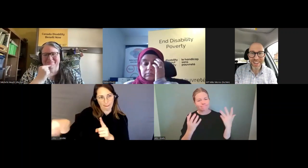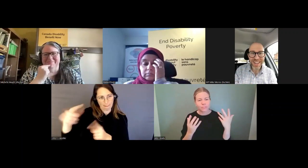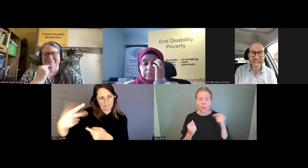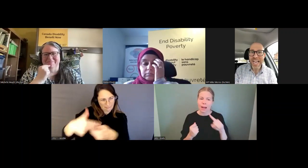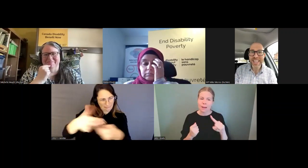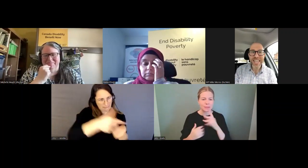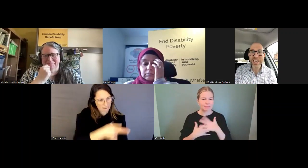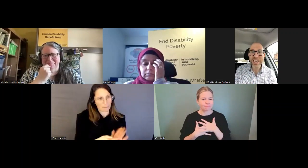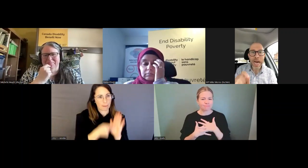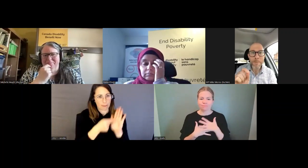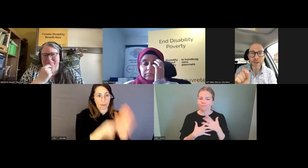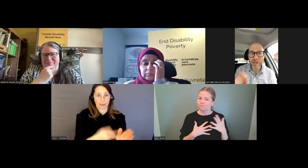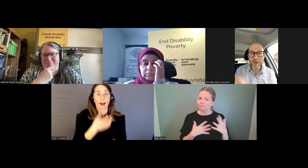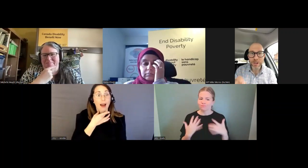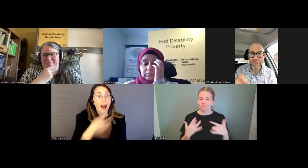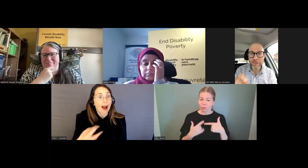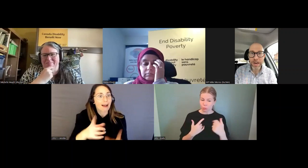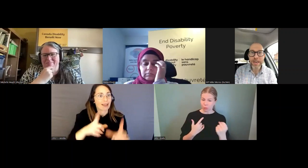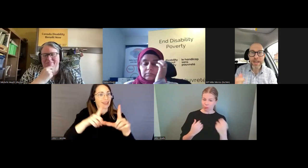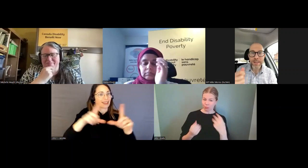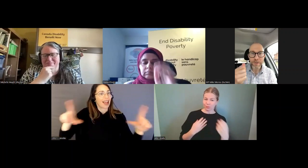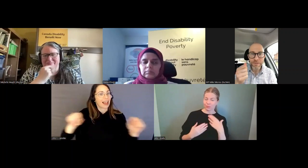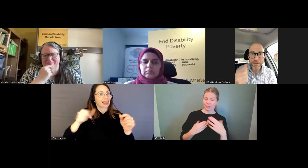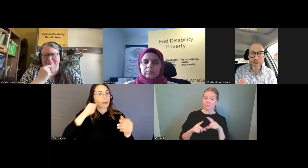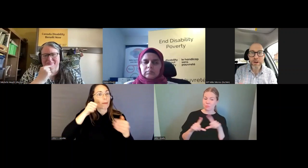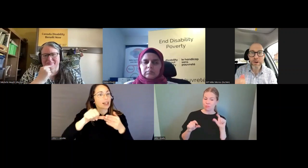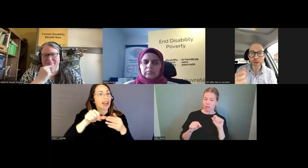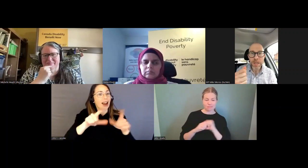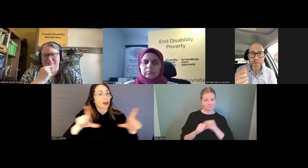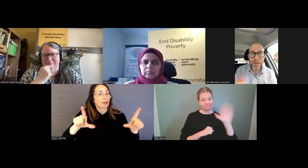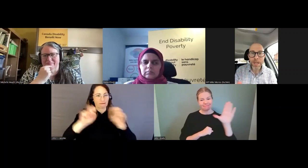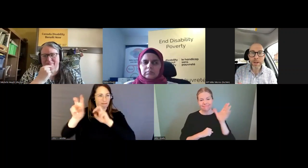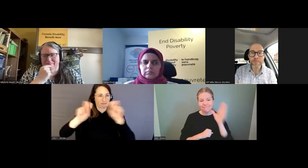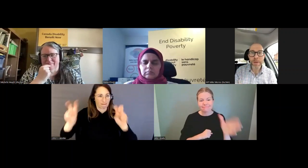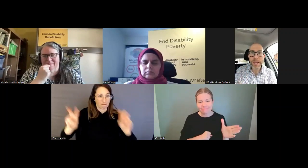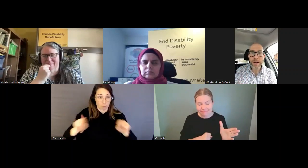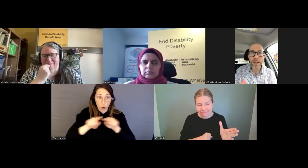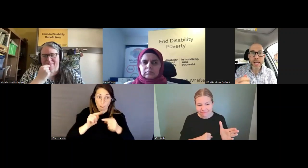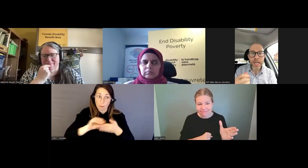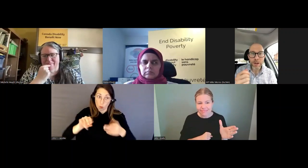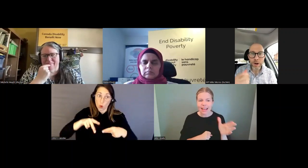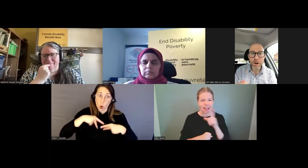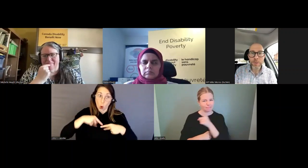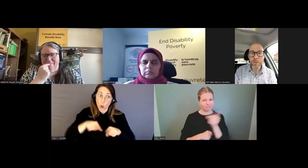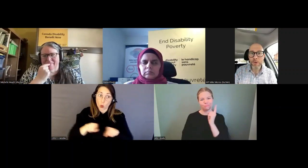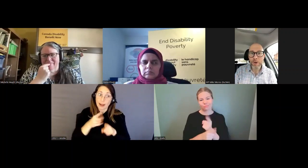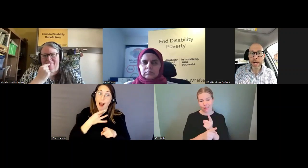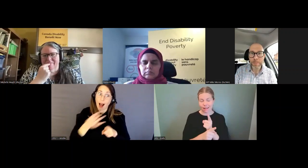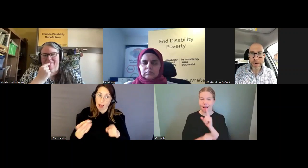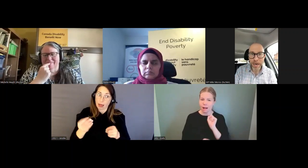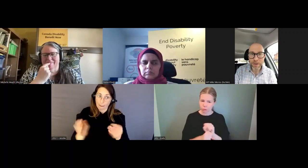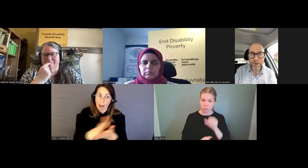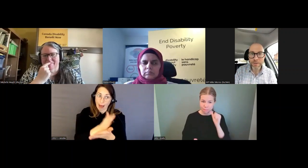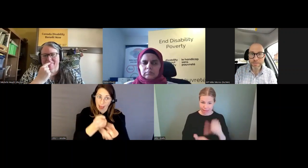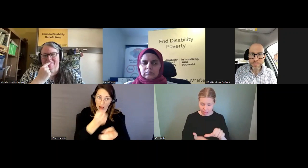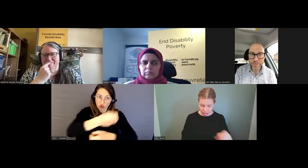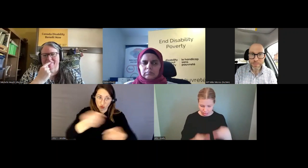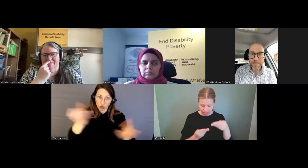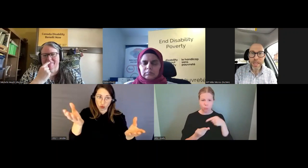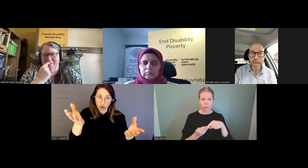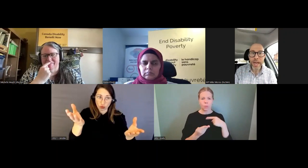I THINK YOU'RE ABSOLUTELY RIGHT THAT A PHYSICAL PIECE OF MAIL IS ALL THE MORE IMPACTFUL AND